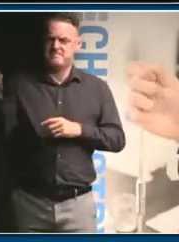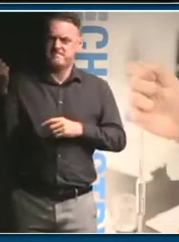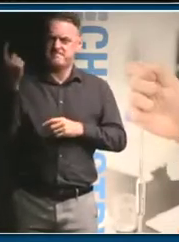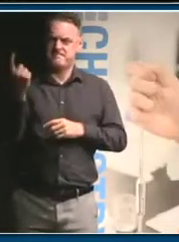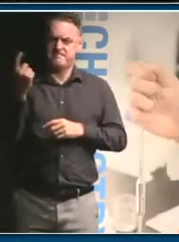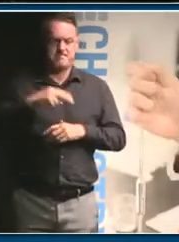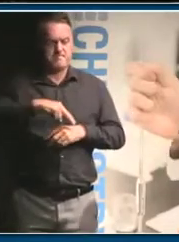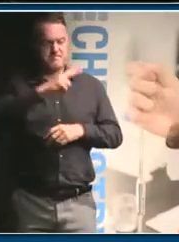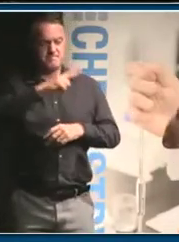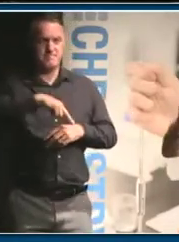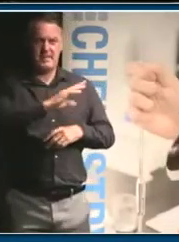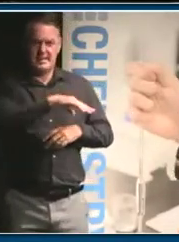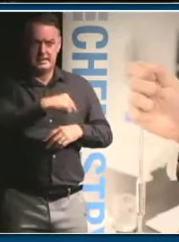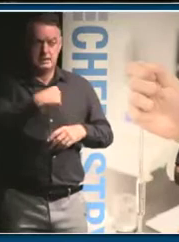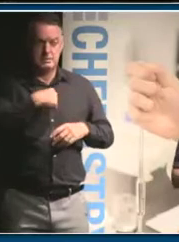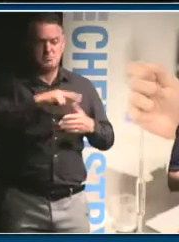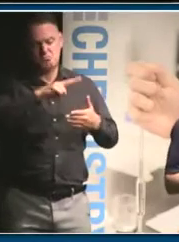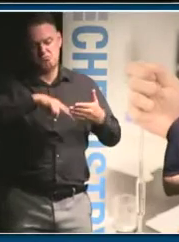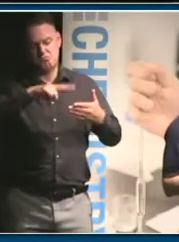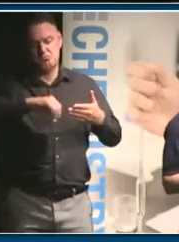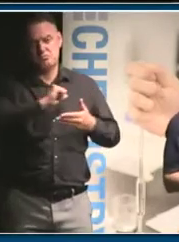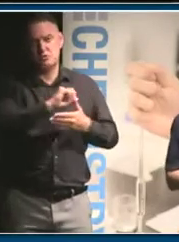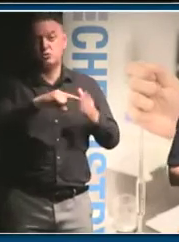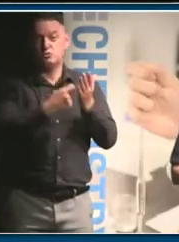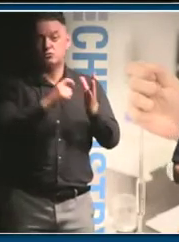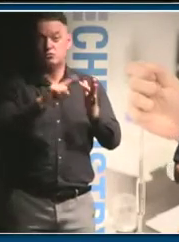out. “Oh John, I’ve been following your career. I remember when you're at celebrity magazine,